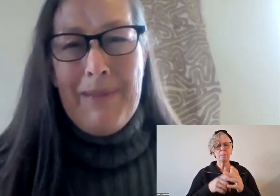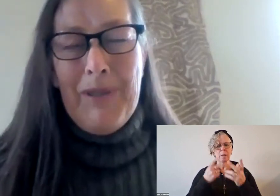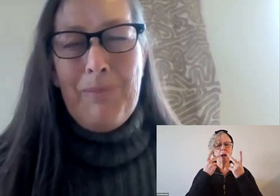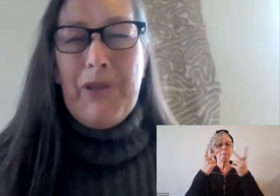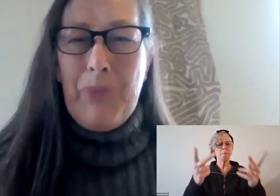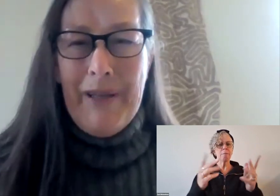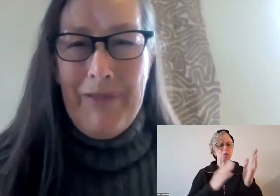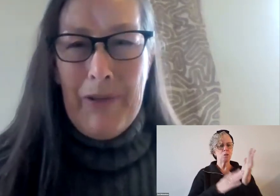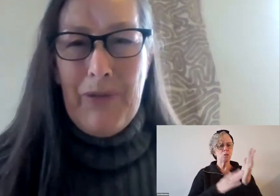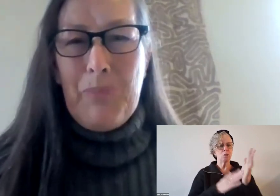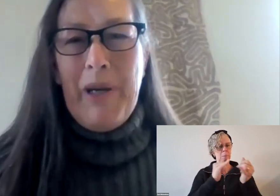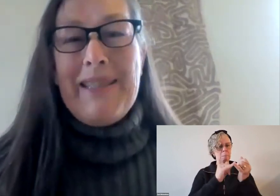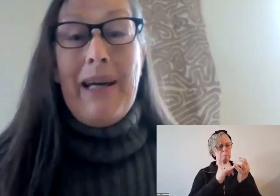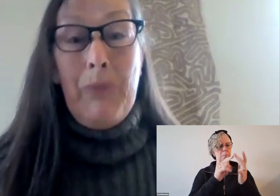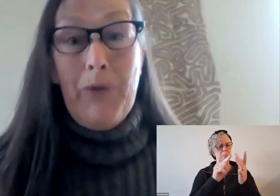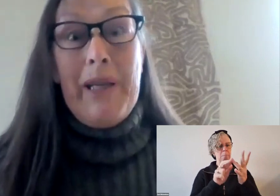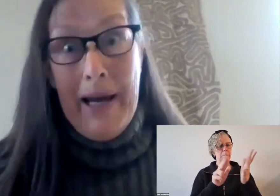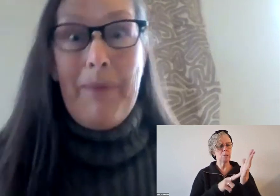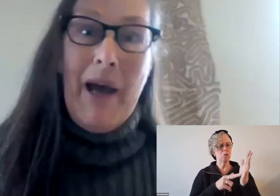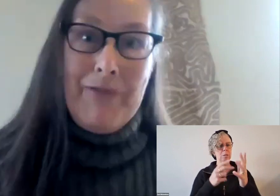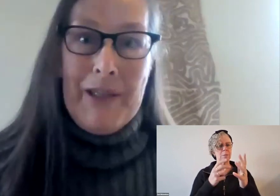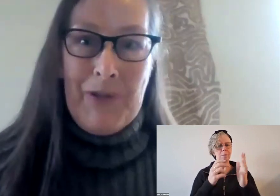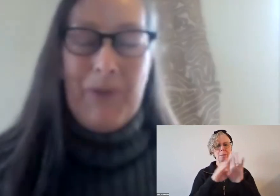statement because we are values-based and we already had a manifesto.